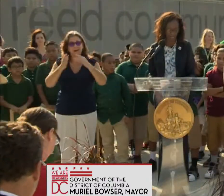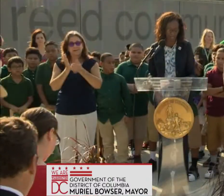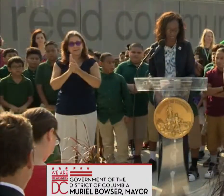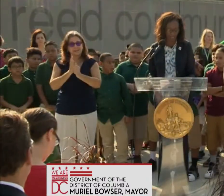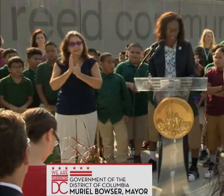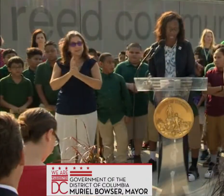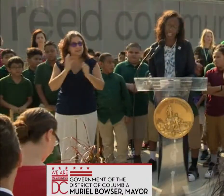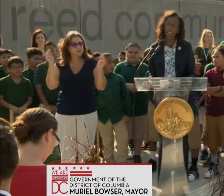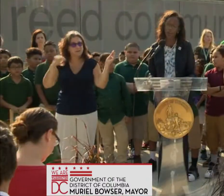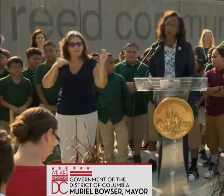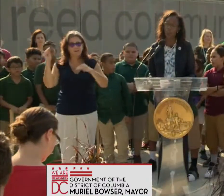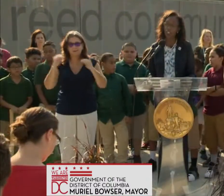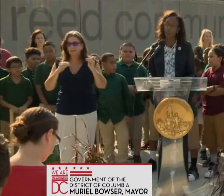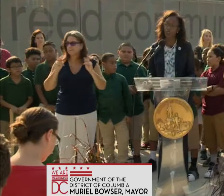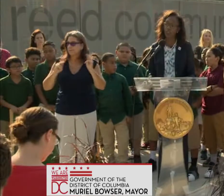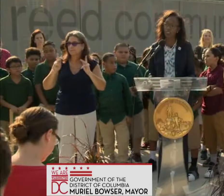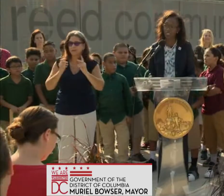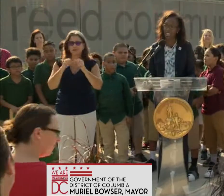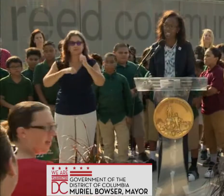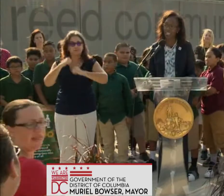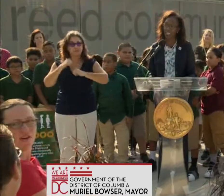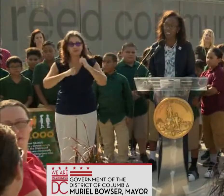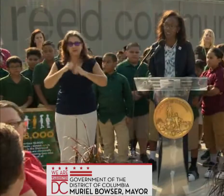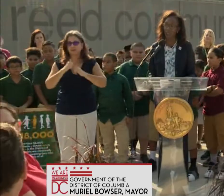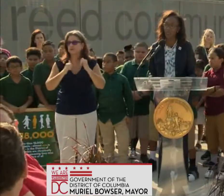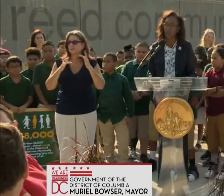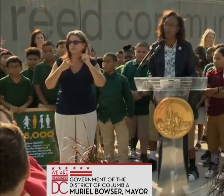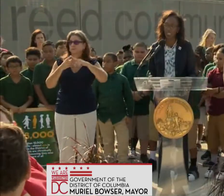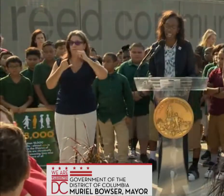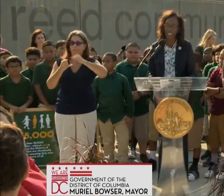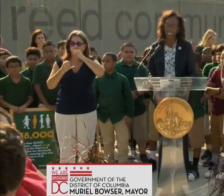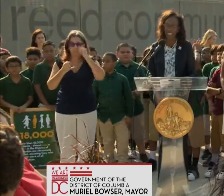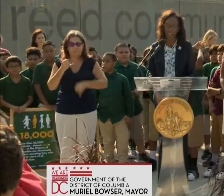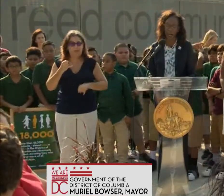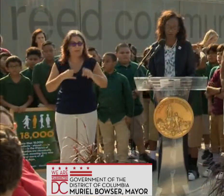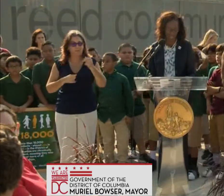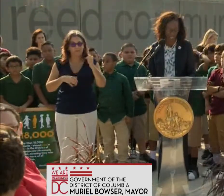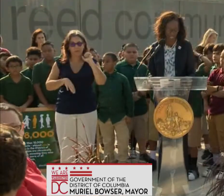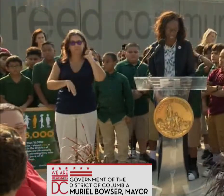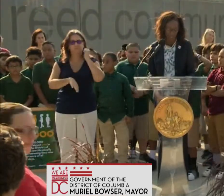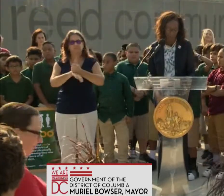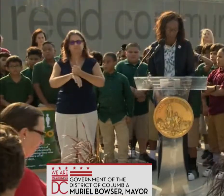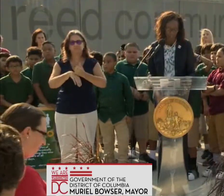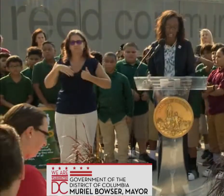and now we're here with you today showing you that we got the job done our